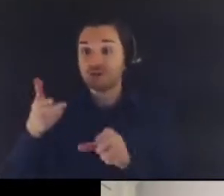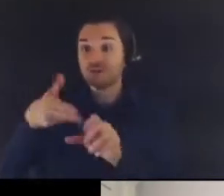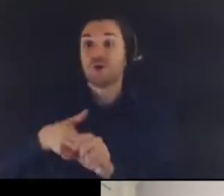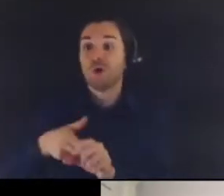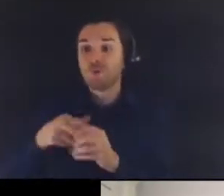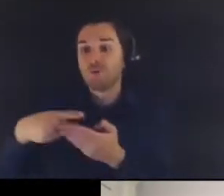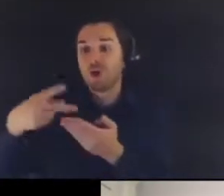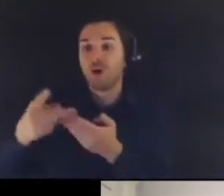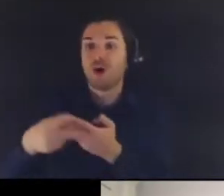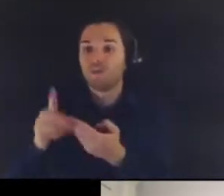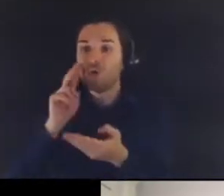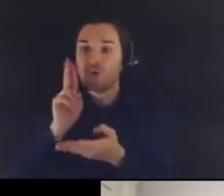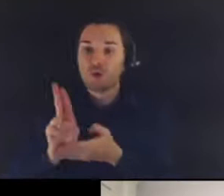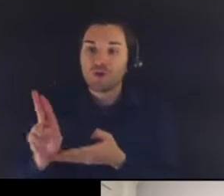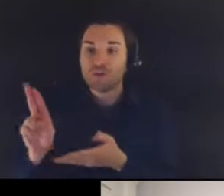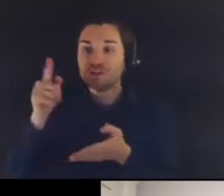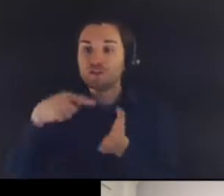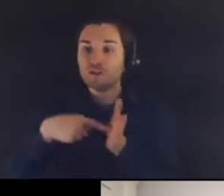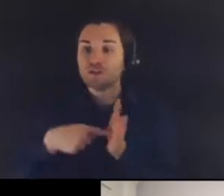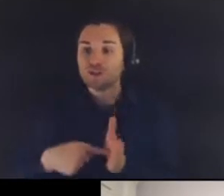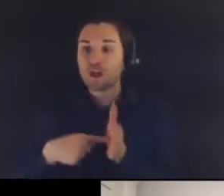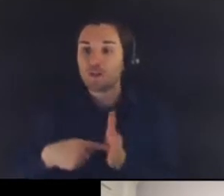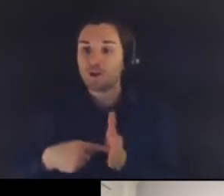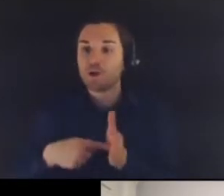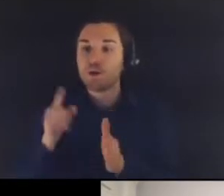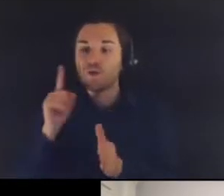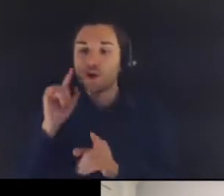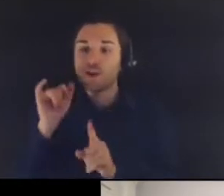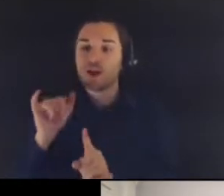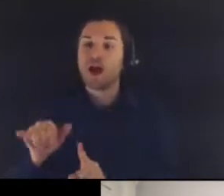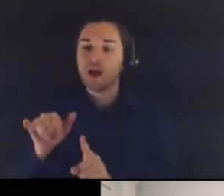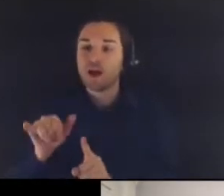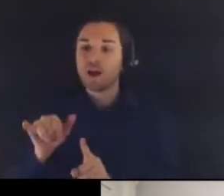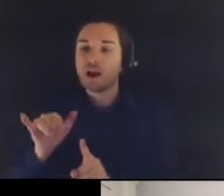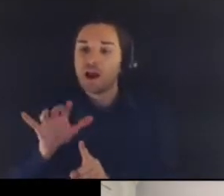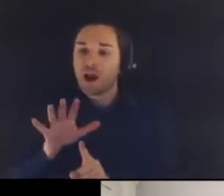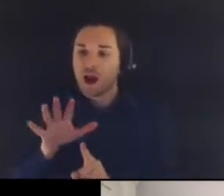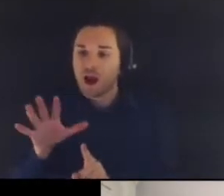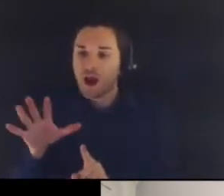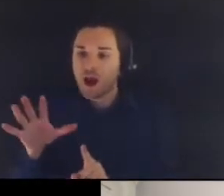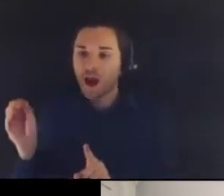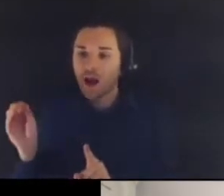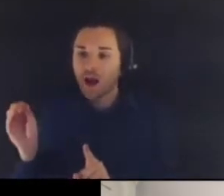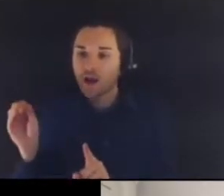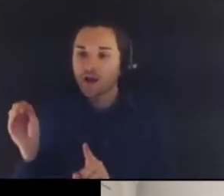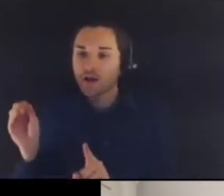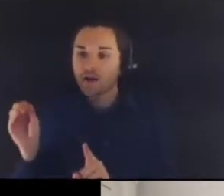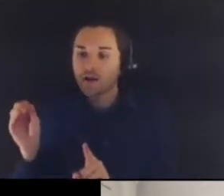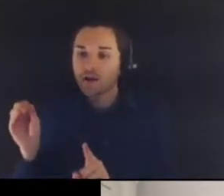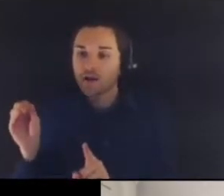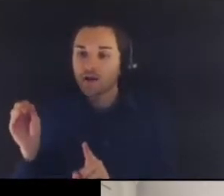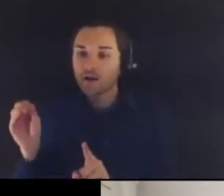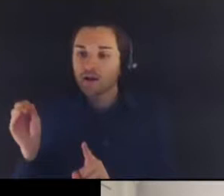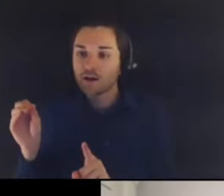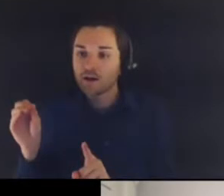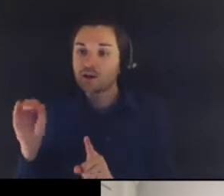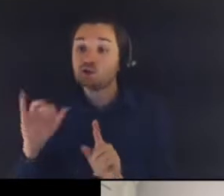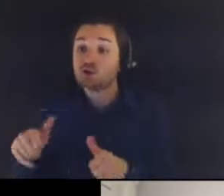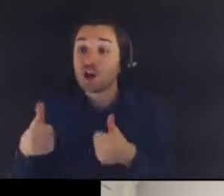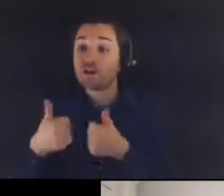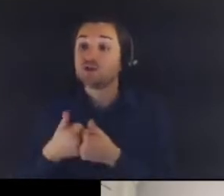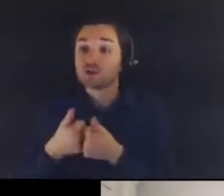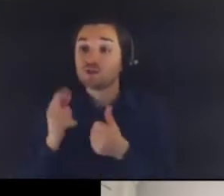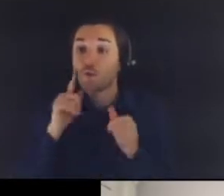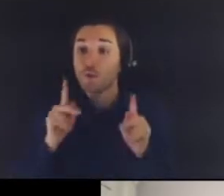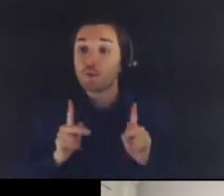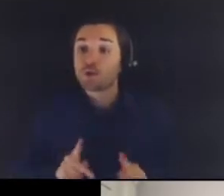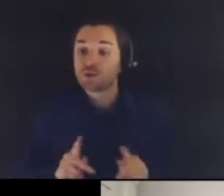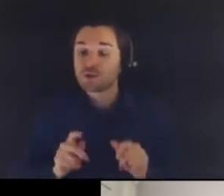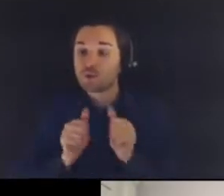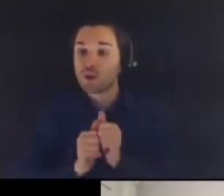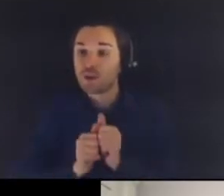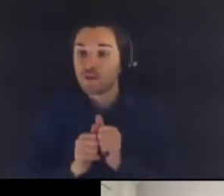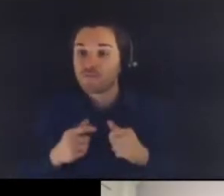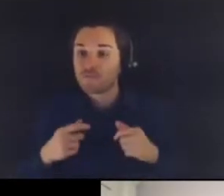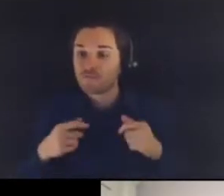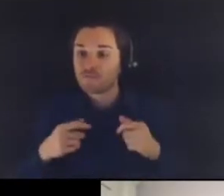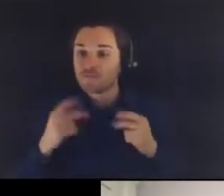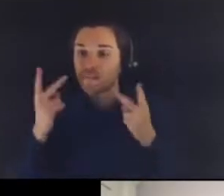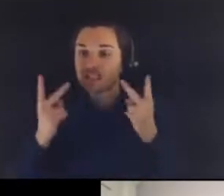university when applying for faculty positions. When it comes to the challenges of becoming